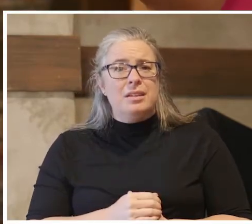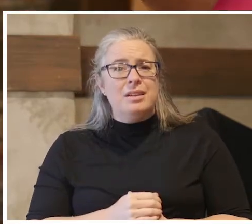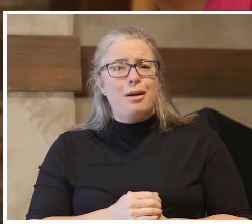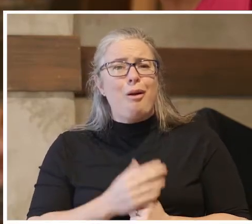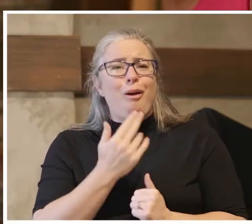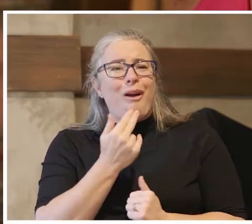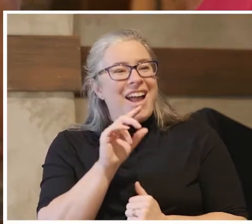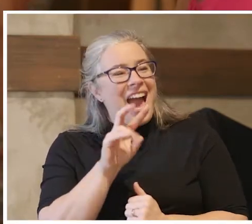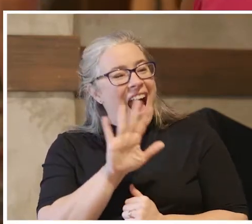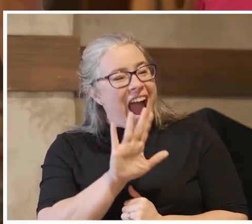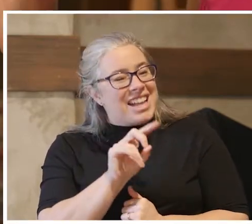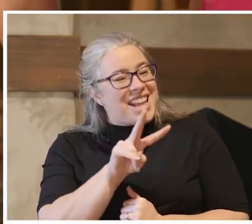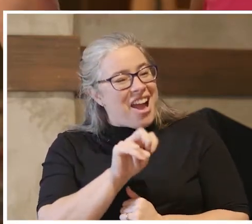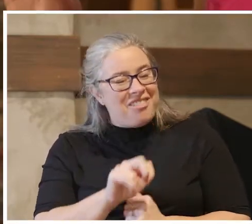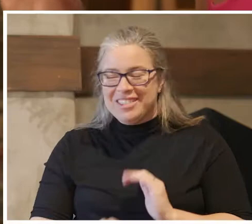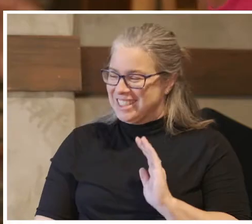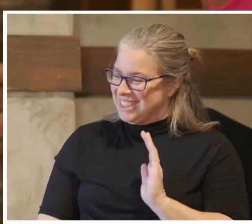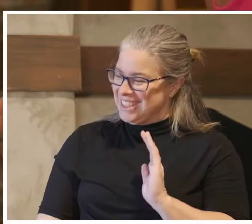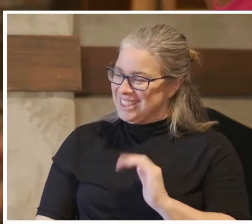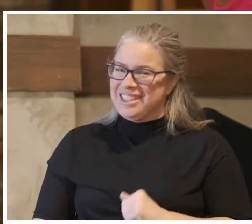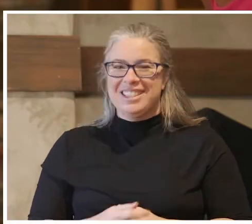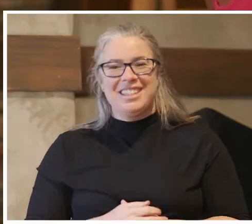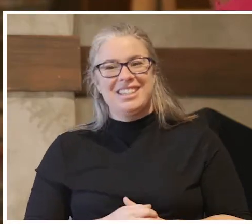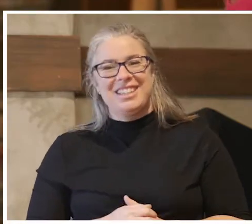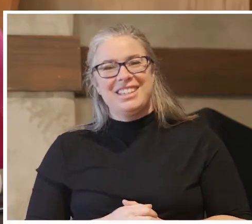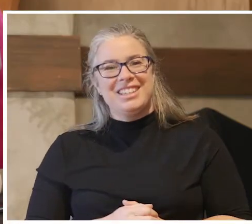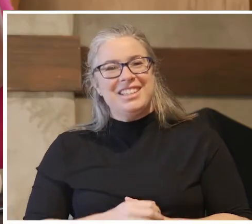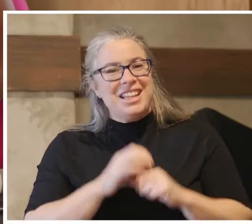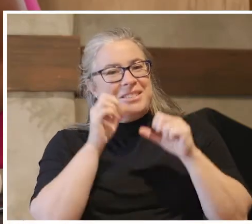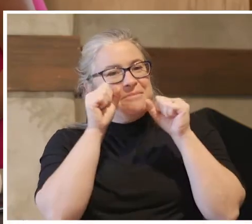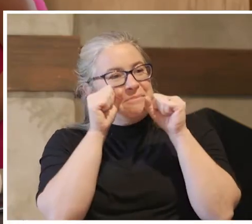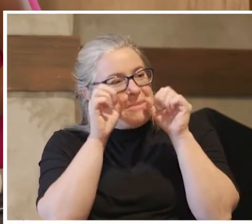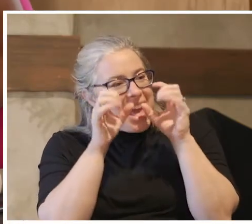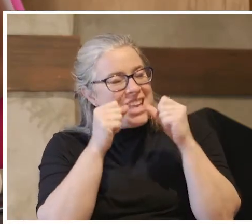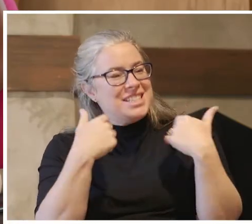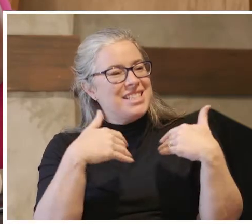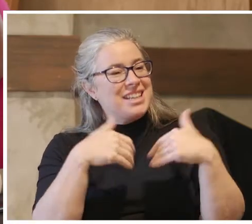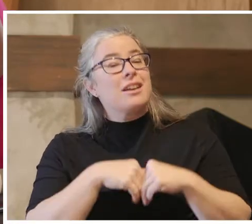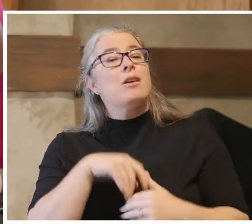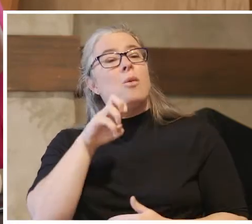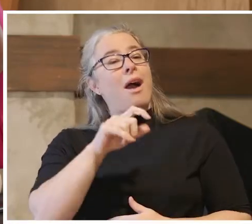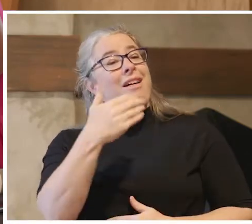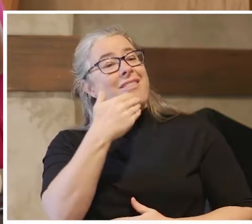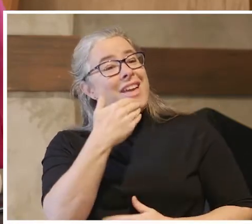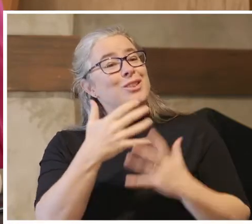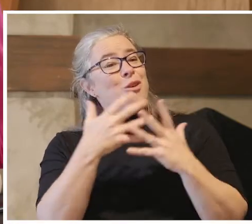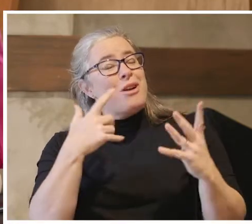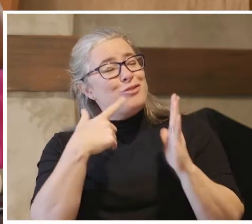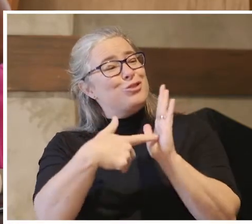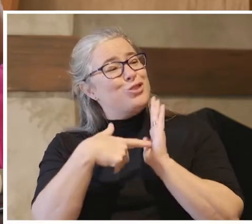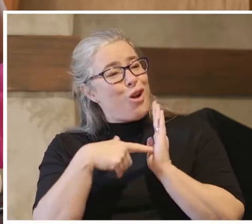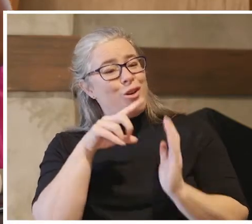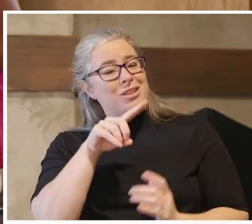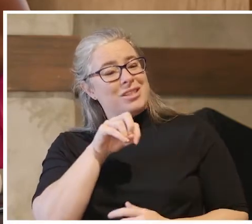Wow, look at Dove, hi Dove! - Yeah. That's amazing! Well, thank you so much for showing us Dove.